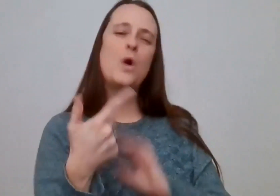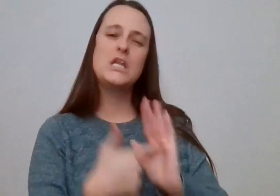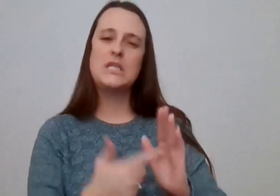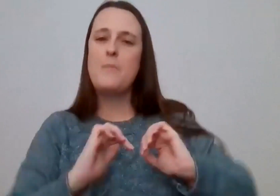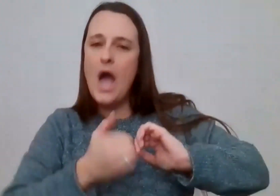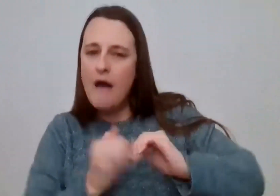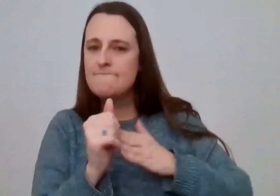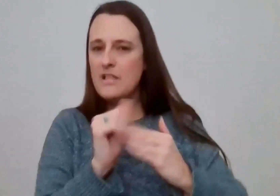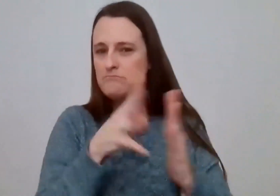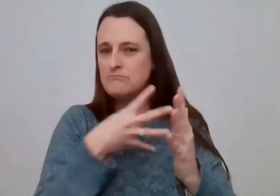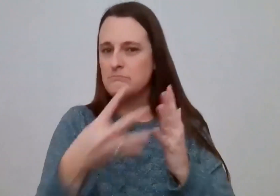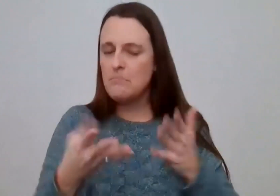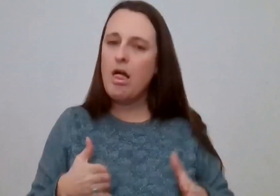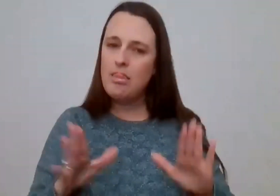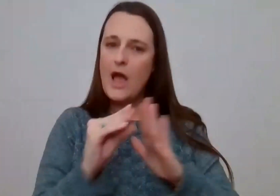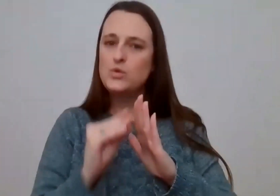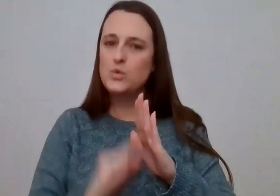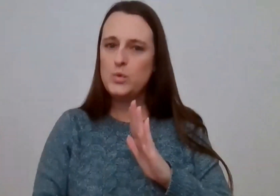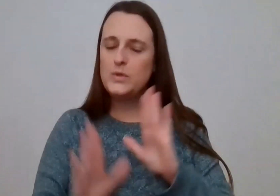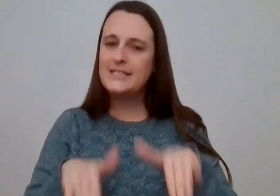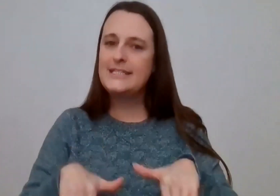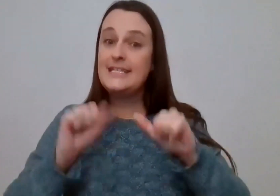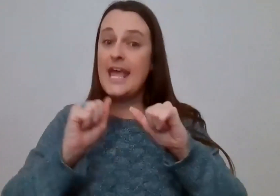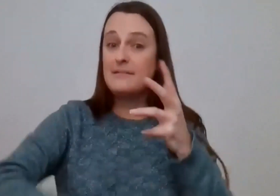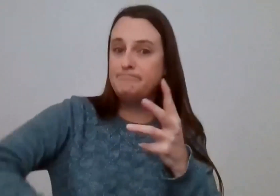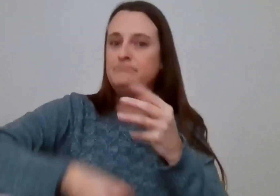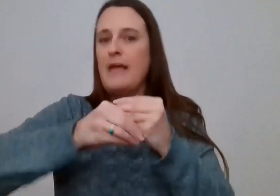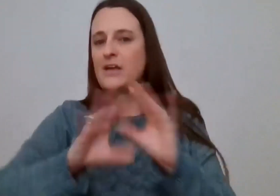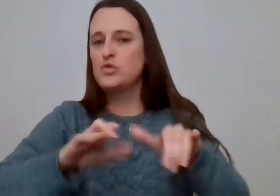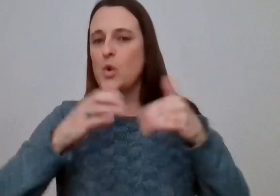allows students to take additional courses from an elective standpoint that are a b